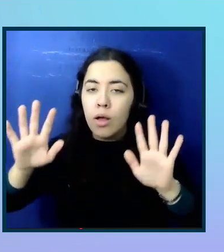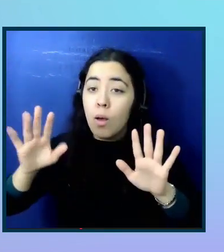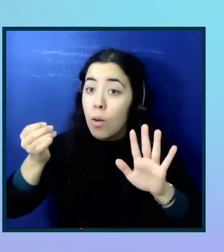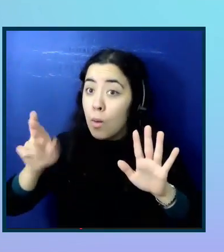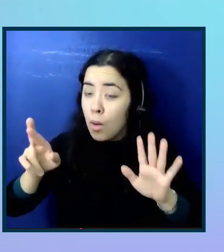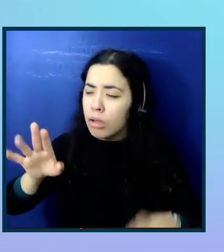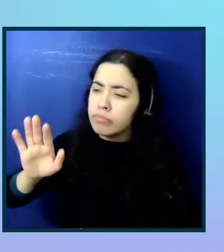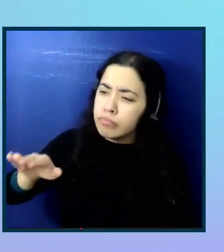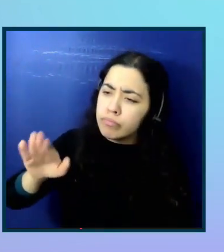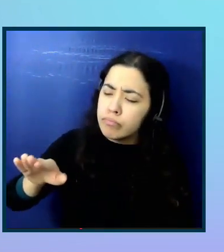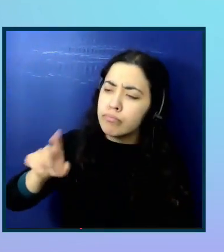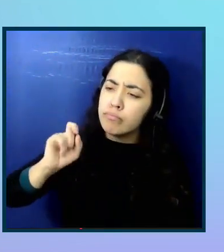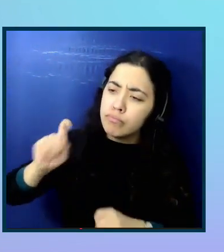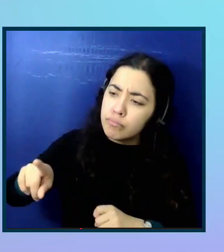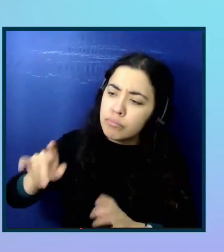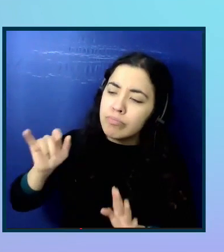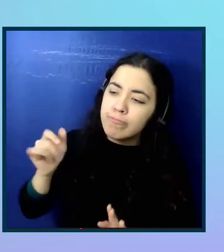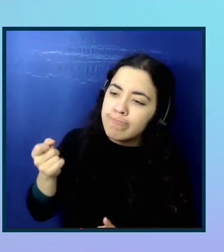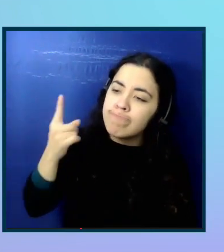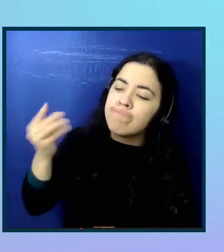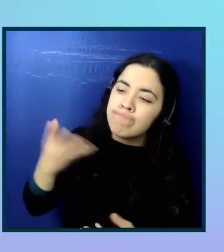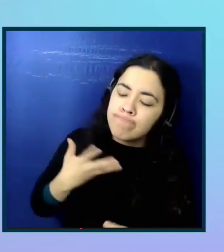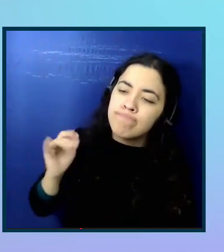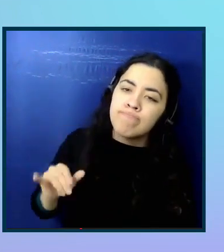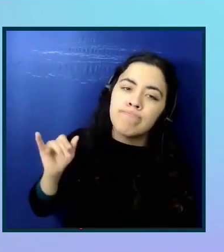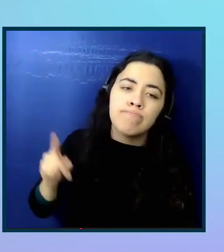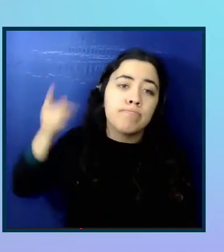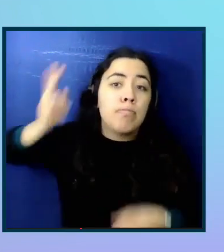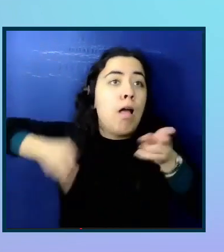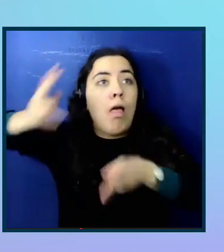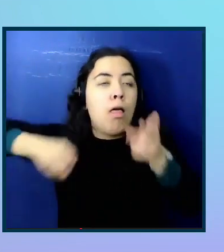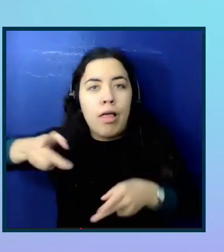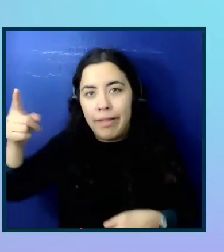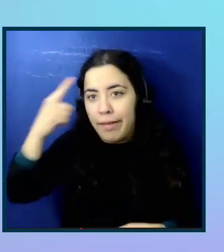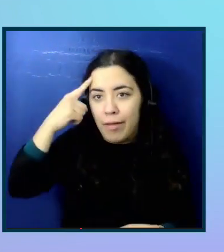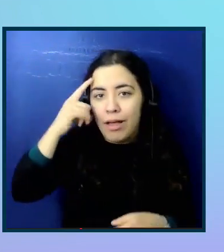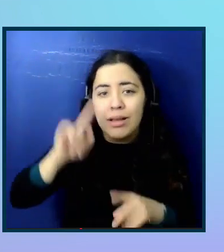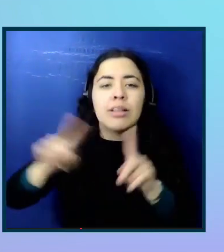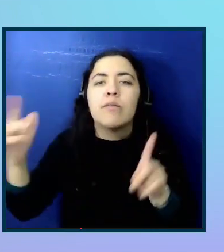And then you can understand that, oh gosh, yeah, they were in a rush. They thought it was another color that was already used.